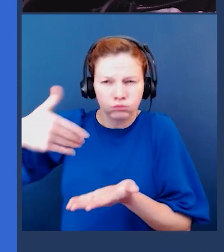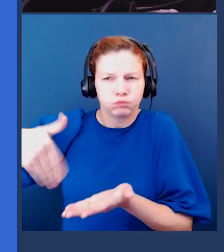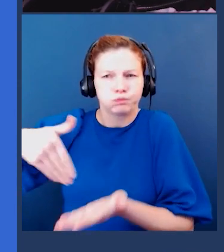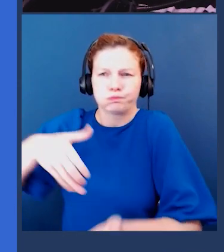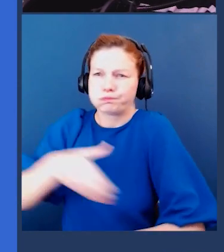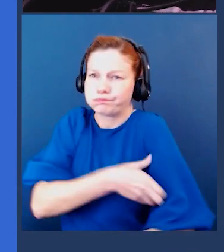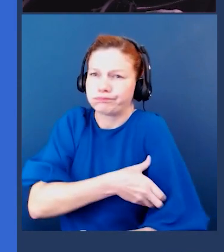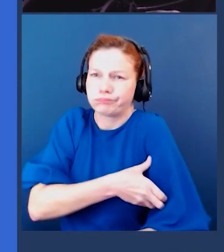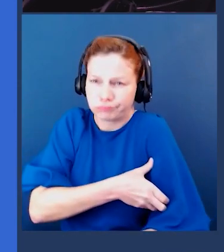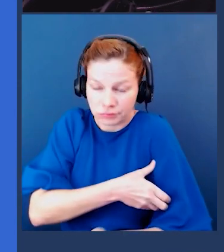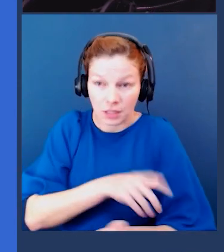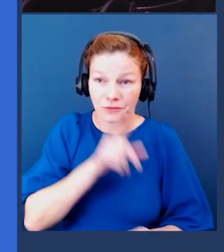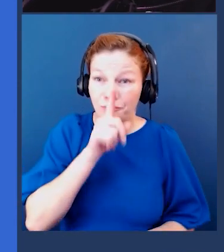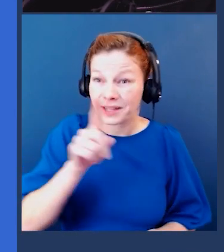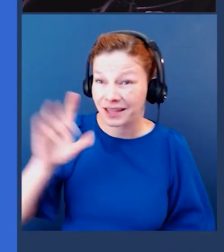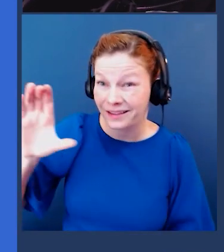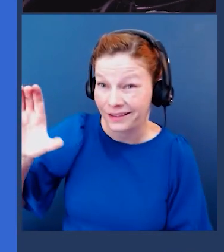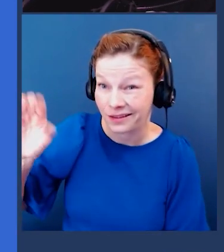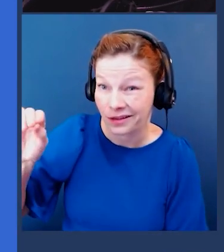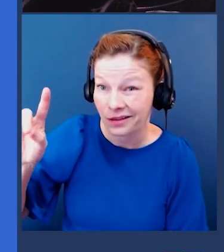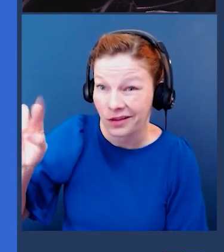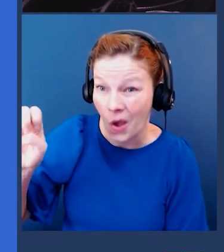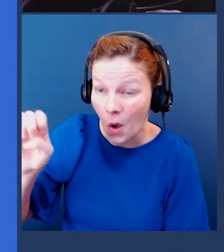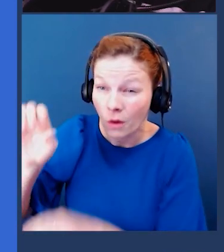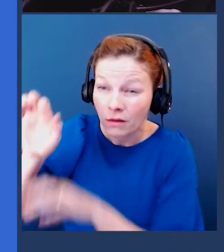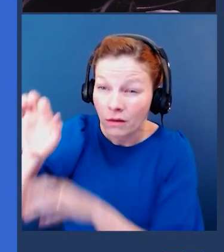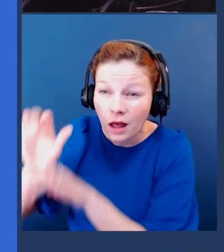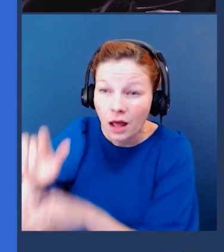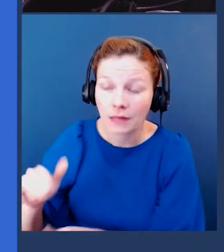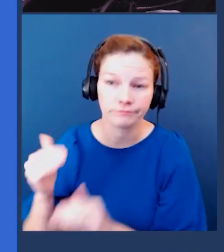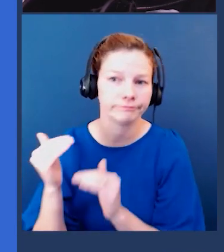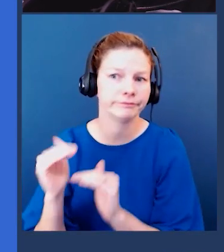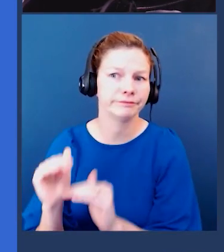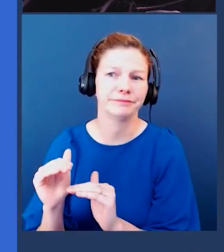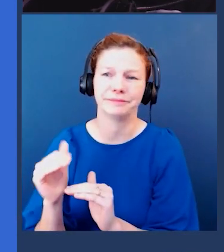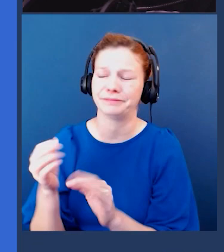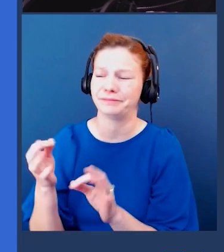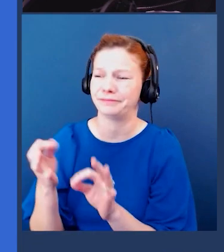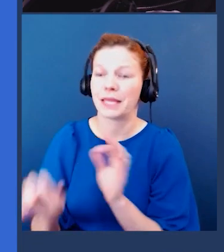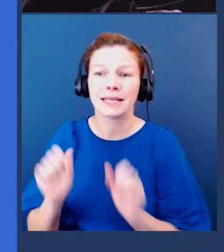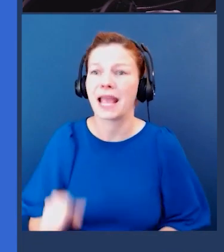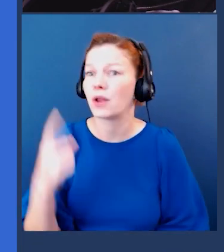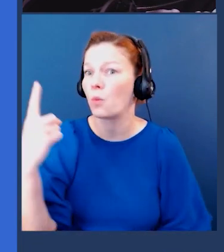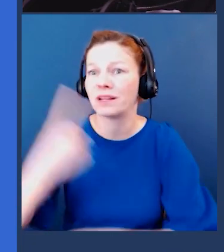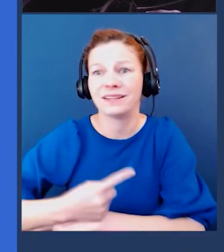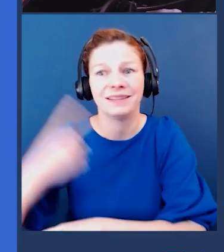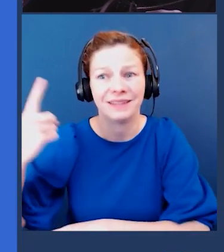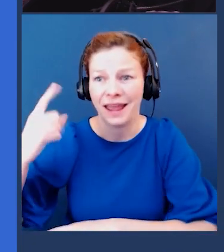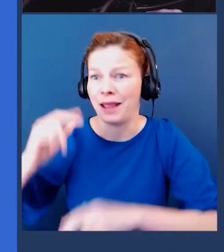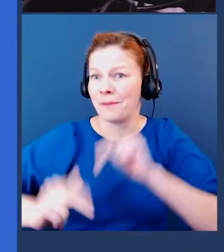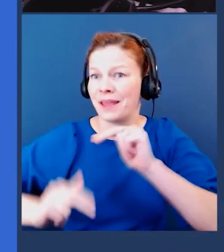This is the kind of stuff you can assemble in a day. I'm not kidding. We could do a game jam together, and you will be blown away